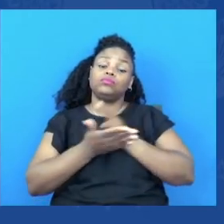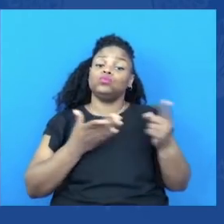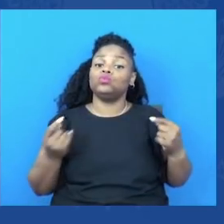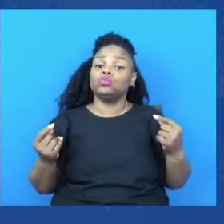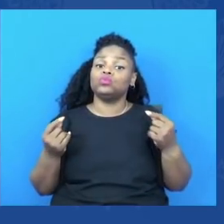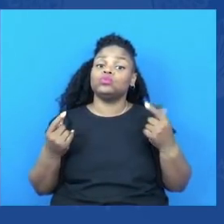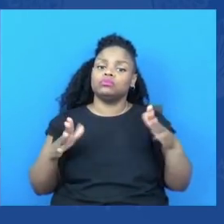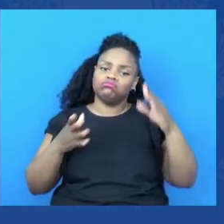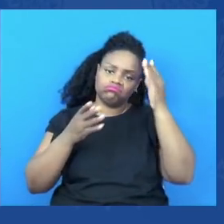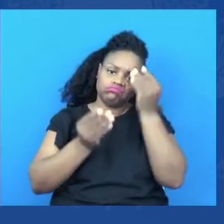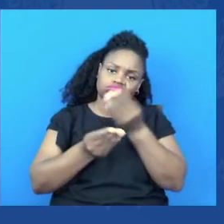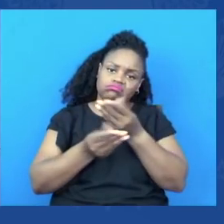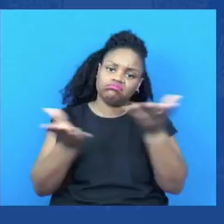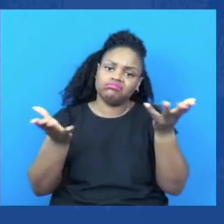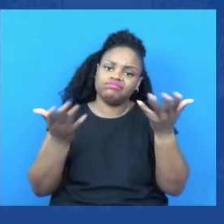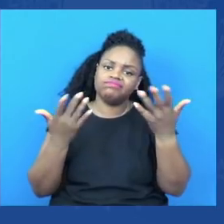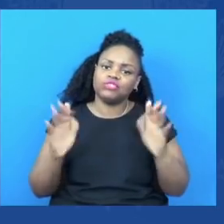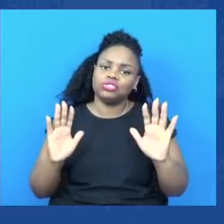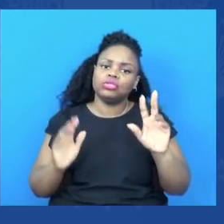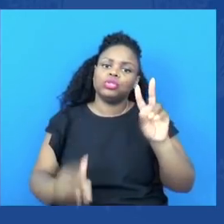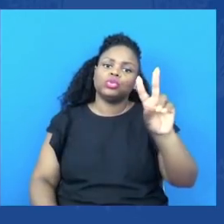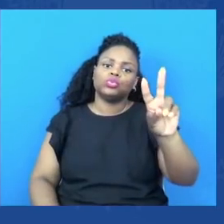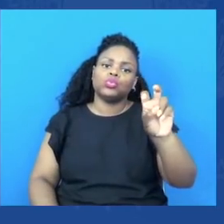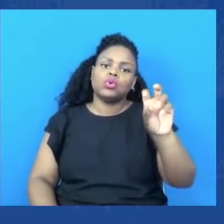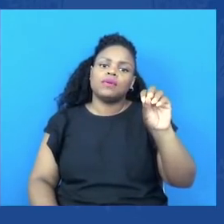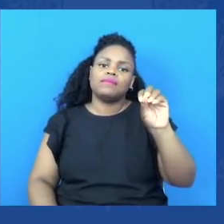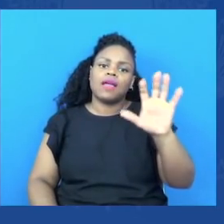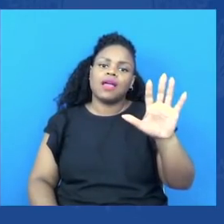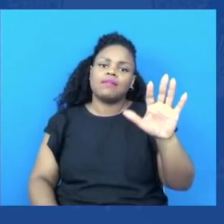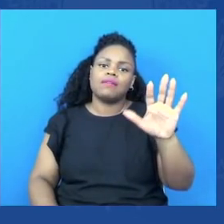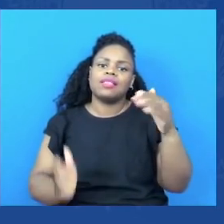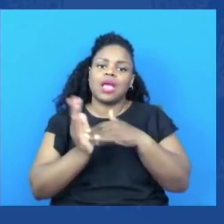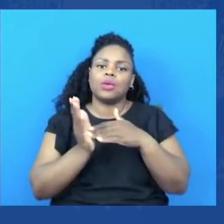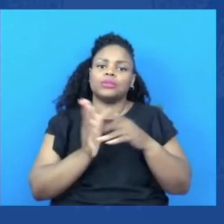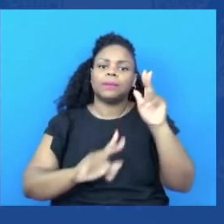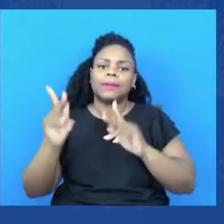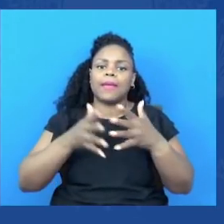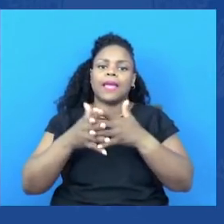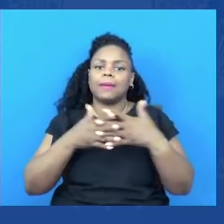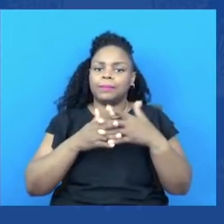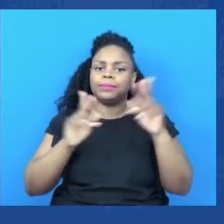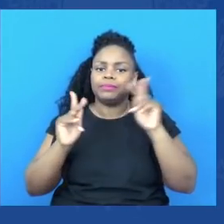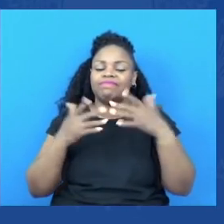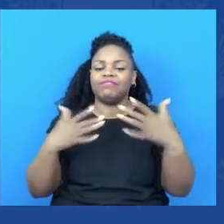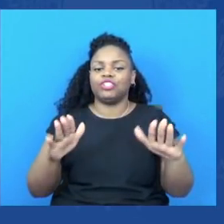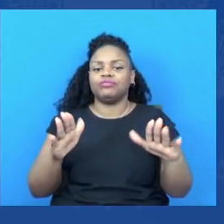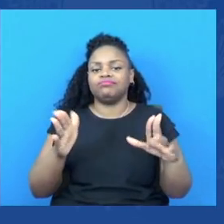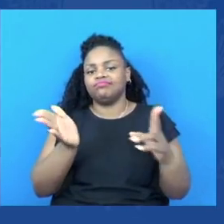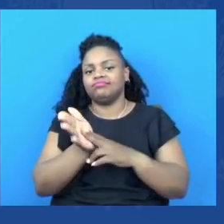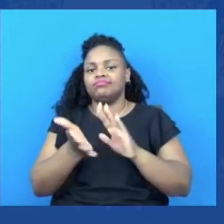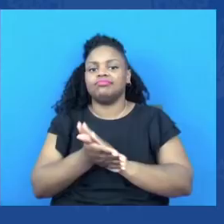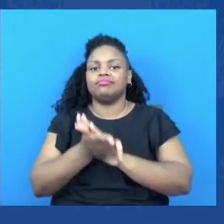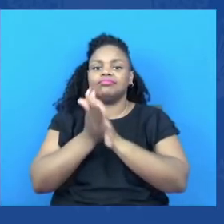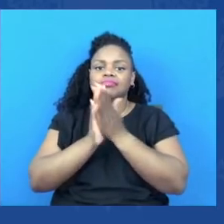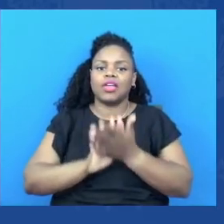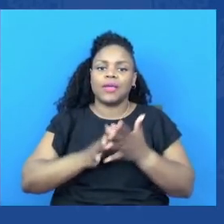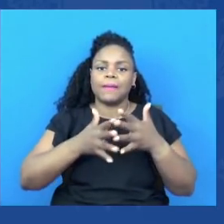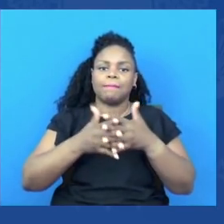have signed up for coverage under the Affordable Care Act since I called for the Special Enrollment Period during this pandemic.